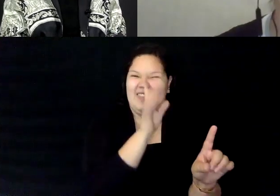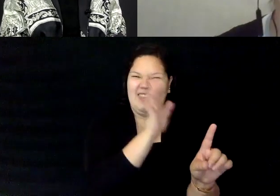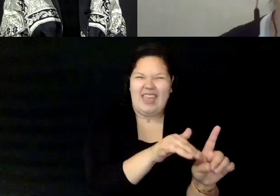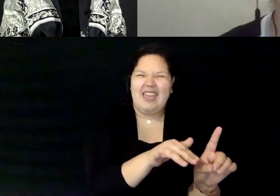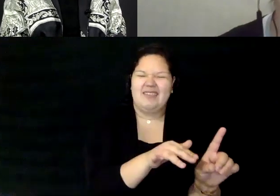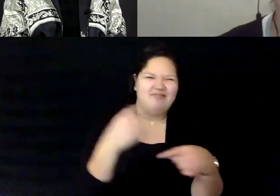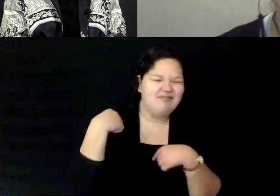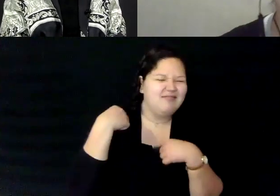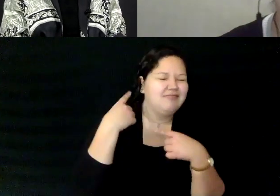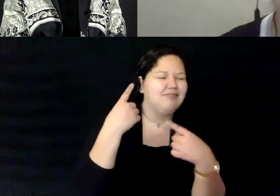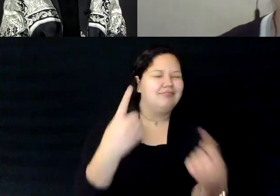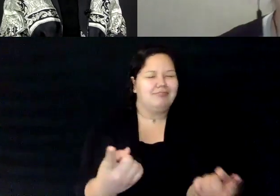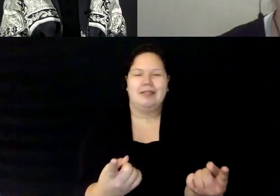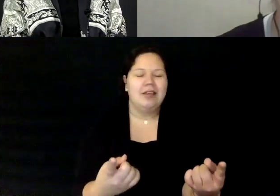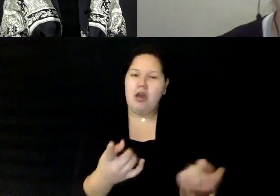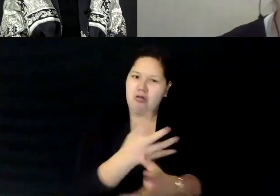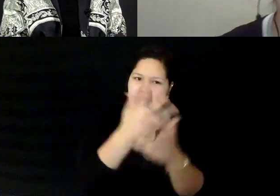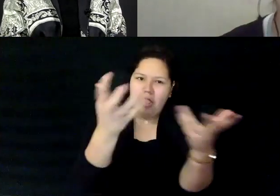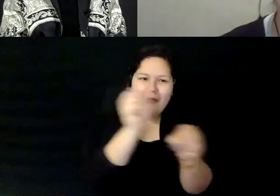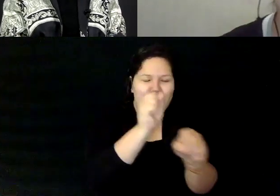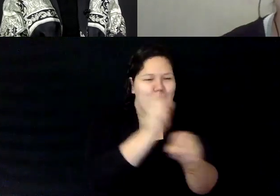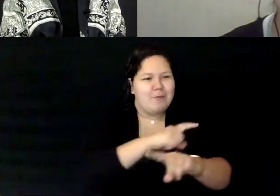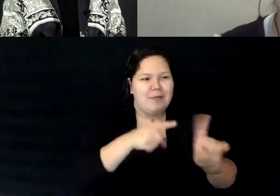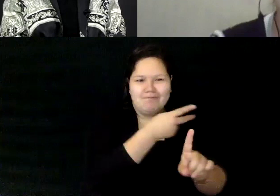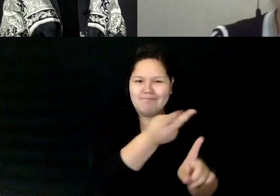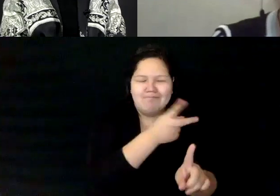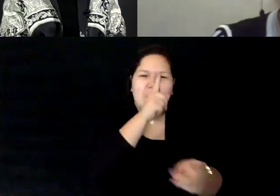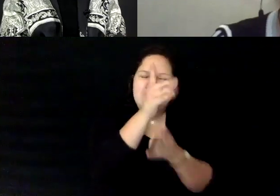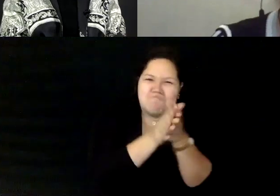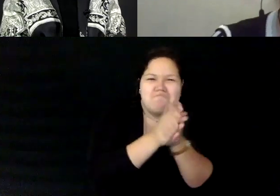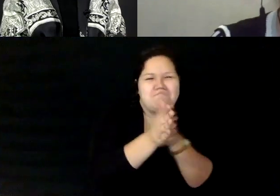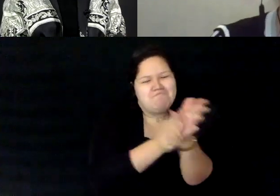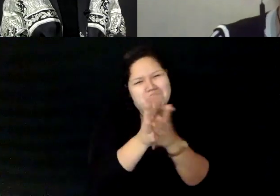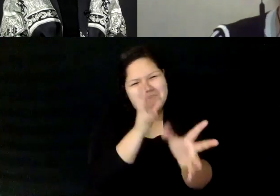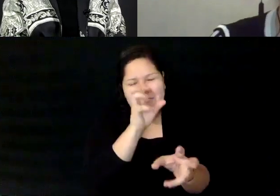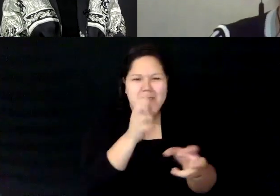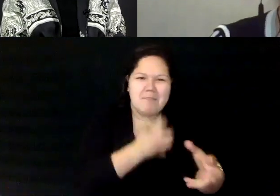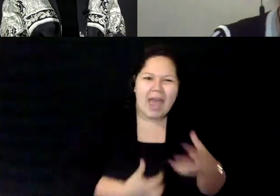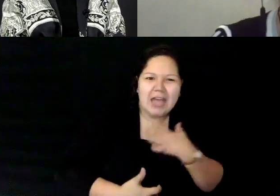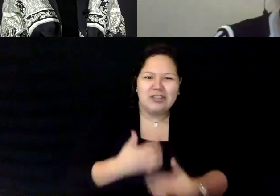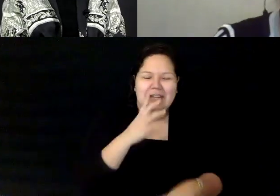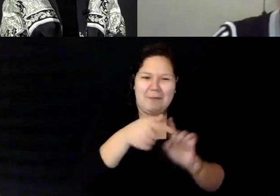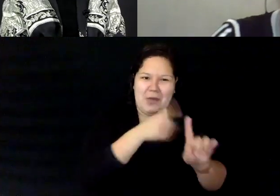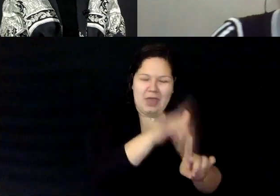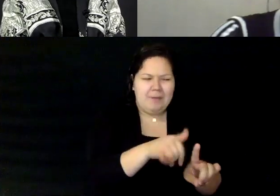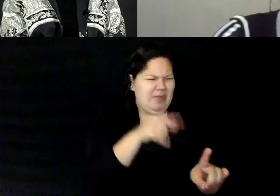labour of love. I think we first started having conversations about this back in the fall of